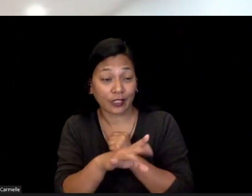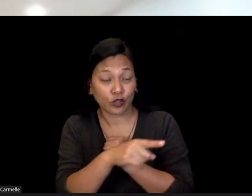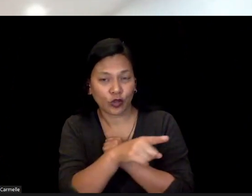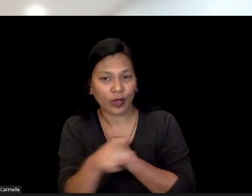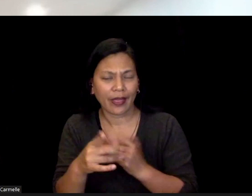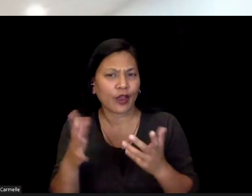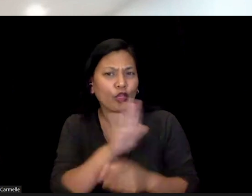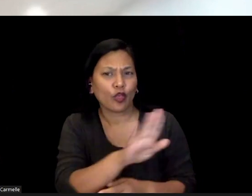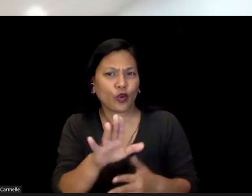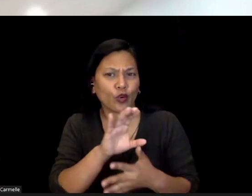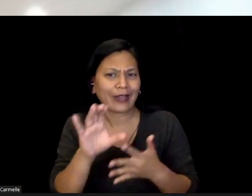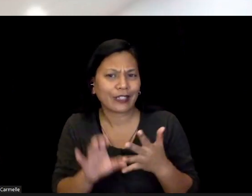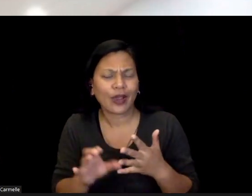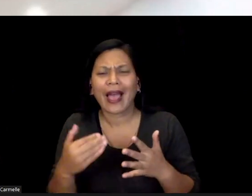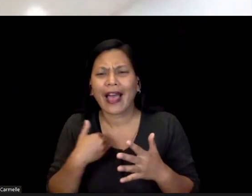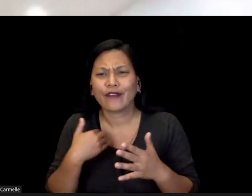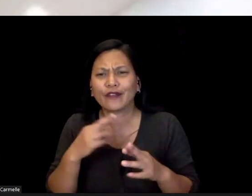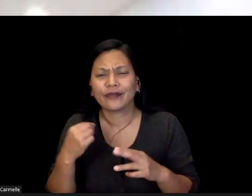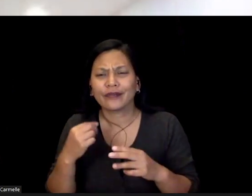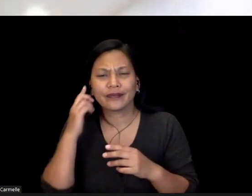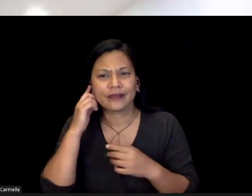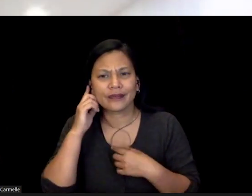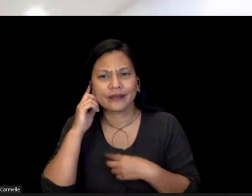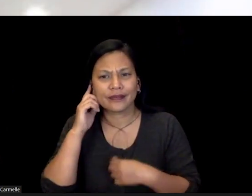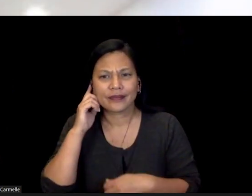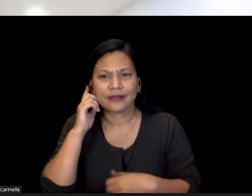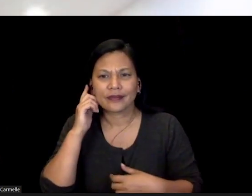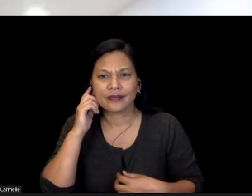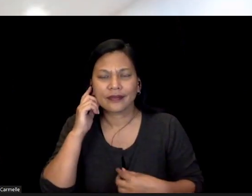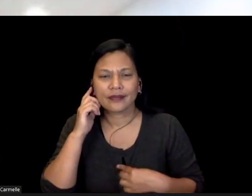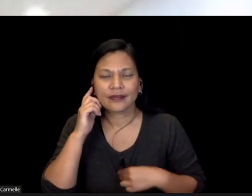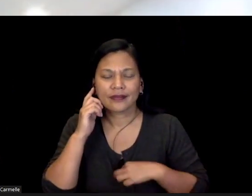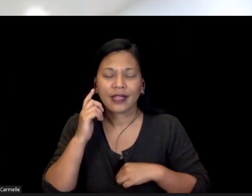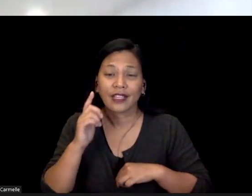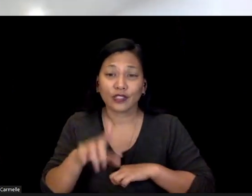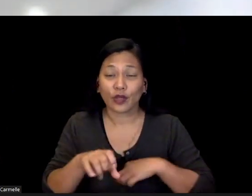If you look at our guidelines, there's a whole, I didn't really get into these weeds, but it's like the broadcaster